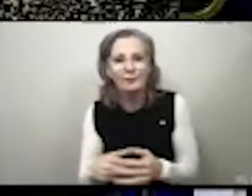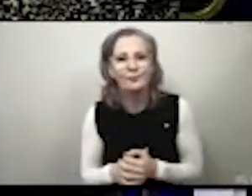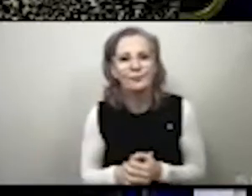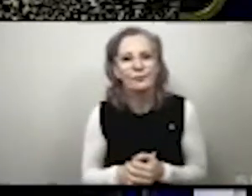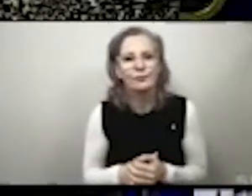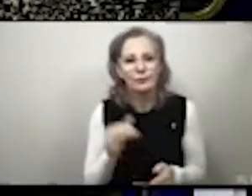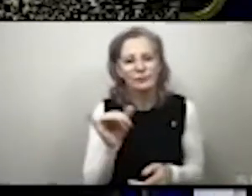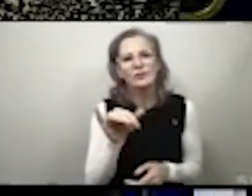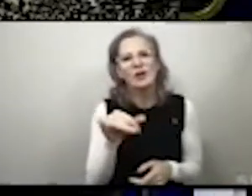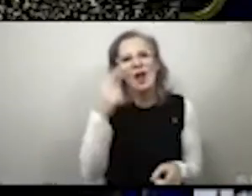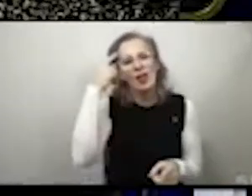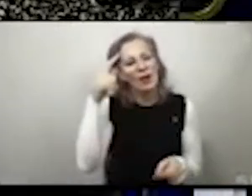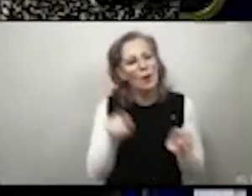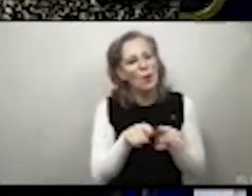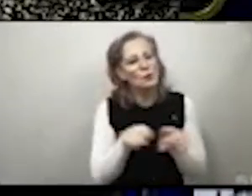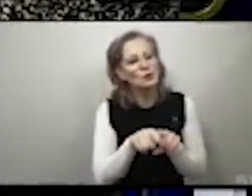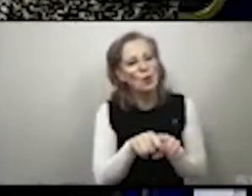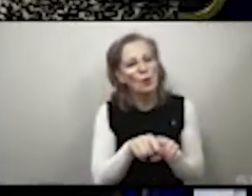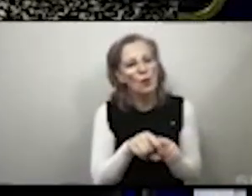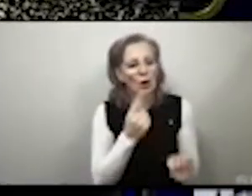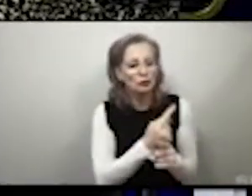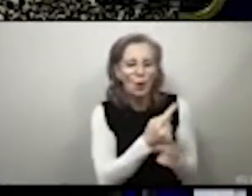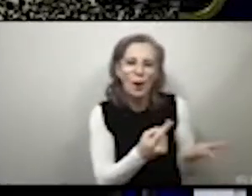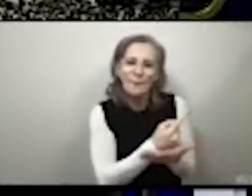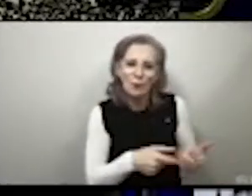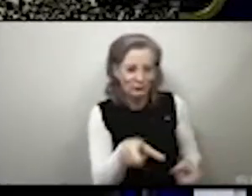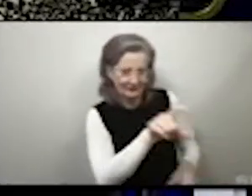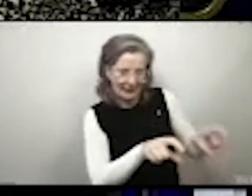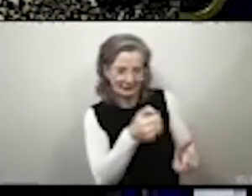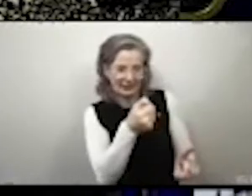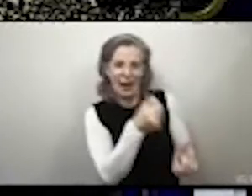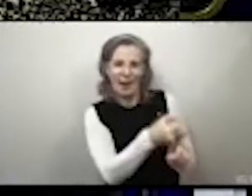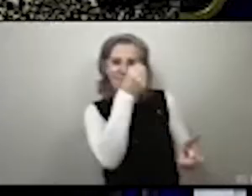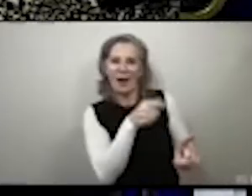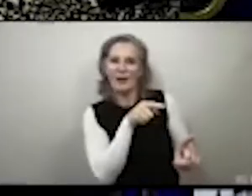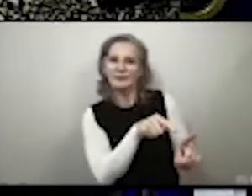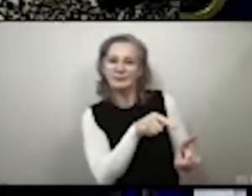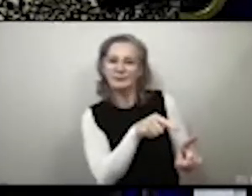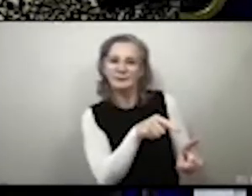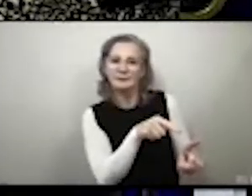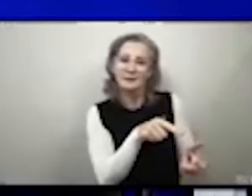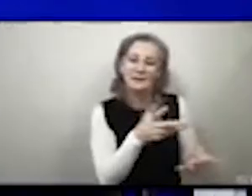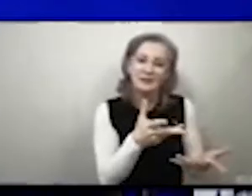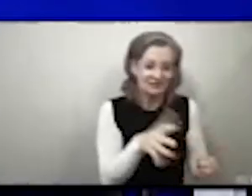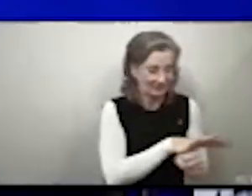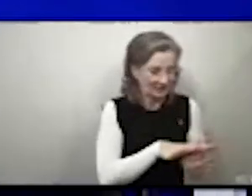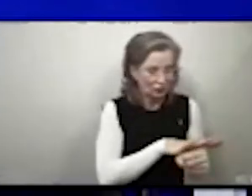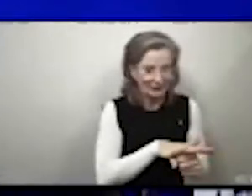that is impactful, and that means that in the circumstances of this debate, it's participatory and in order for people